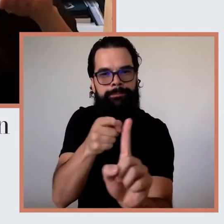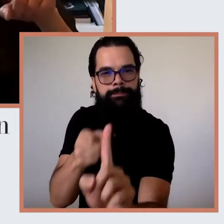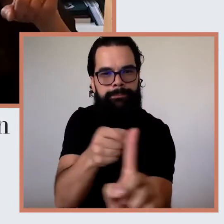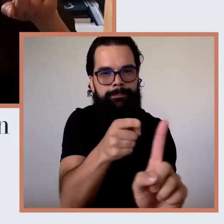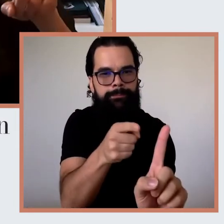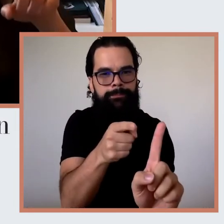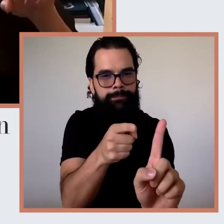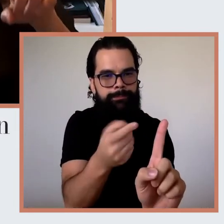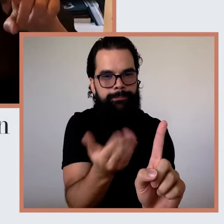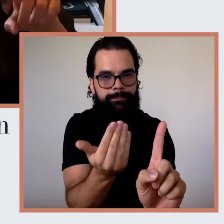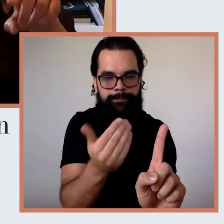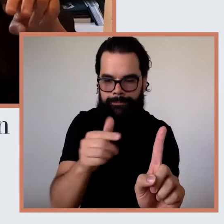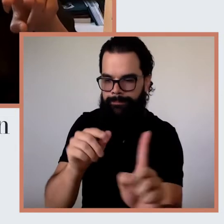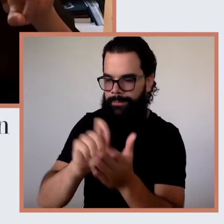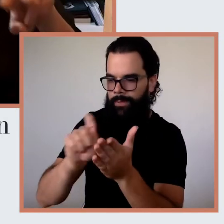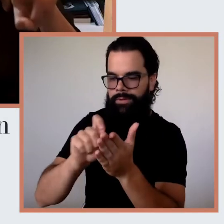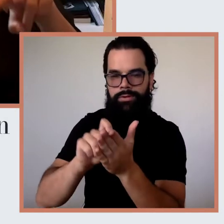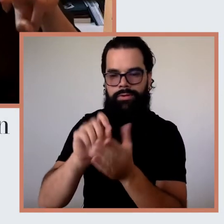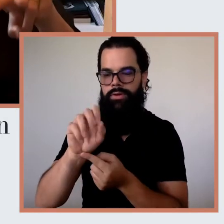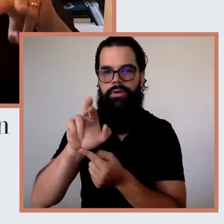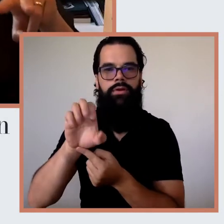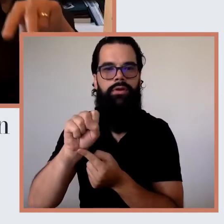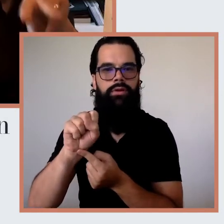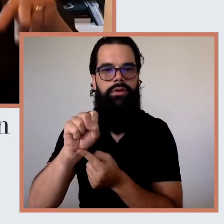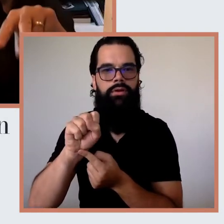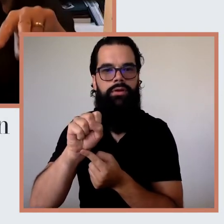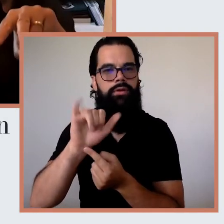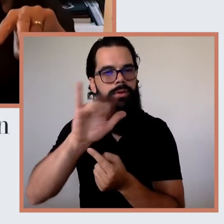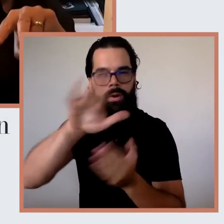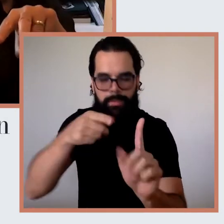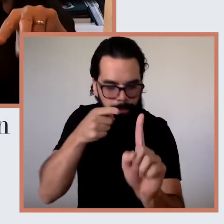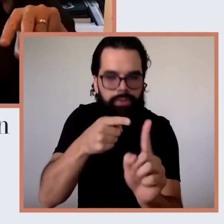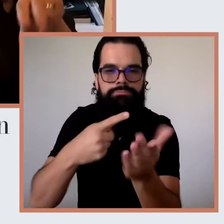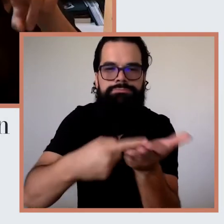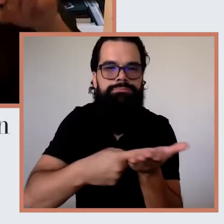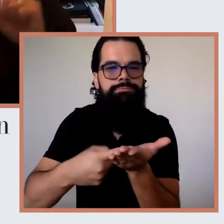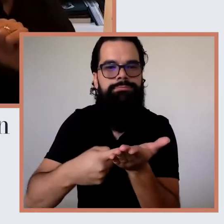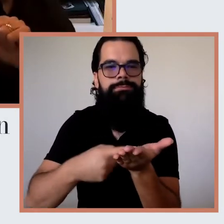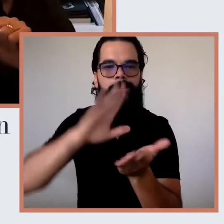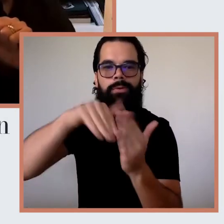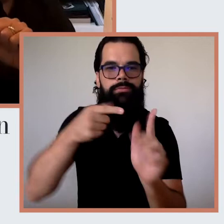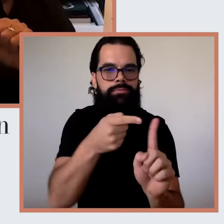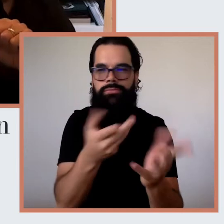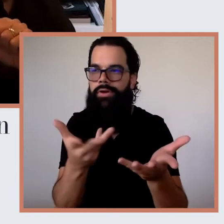that's really important for when you're pitching a series. That's what you talk about.